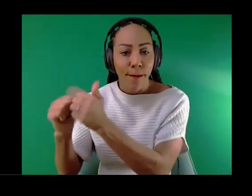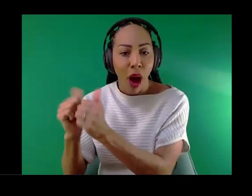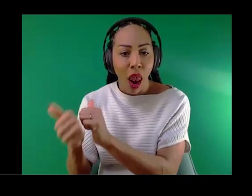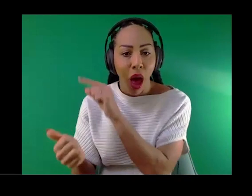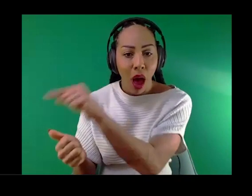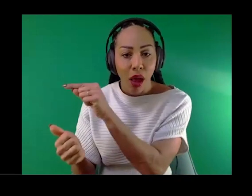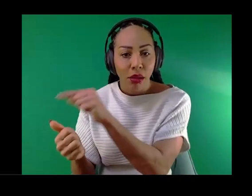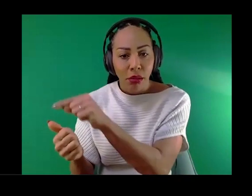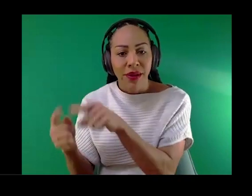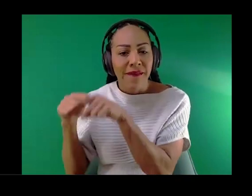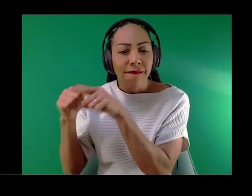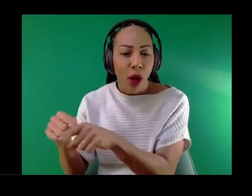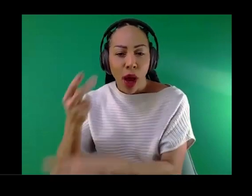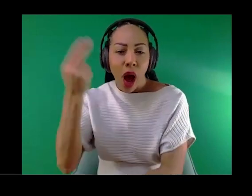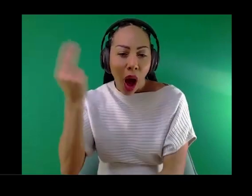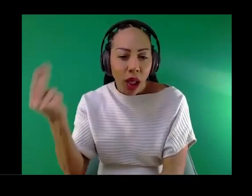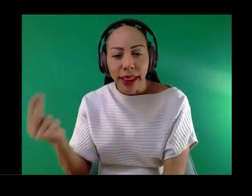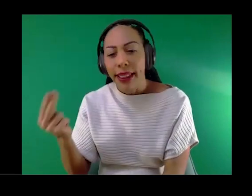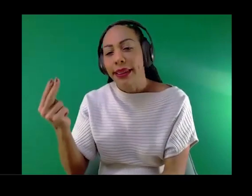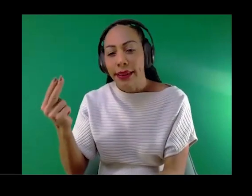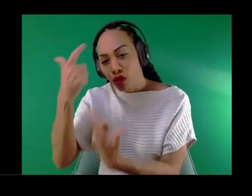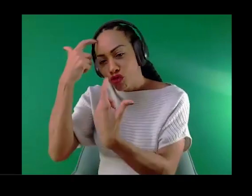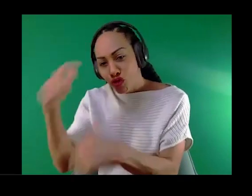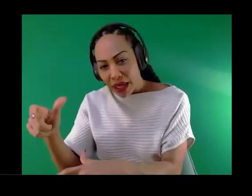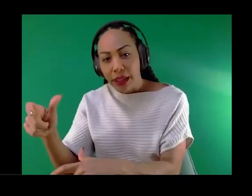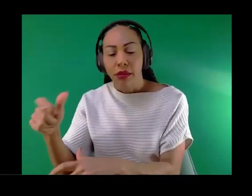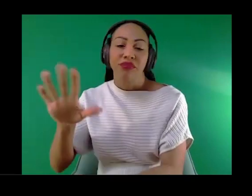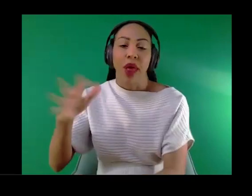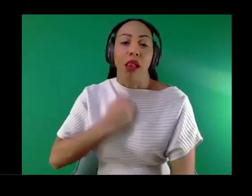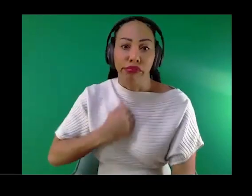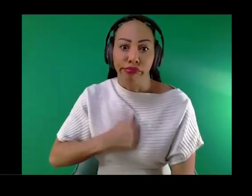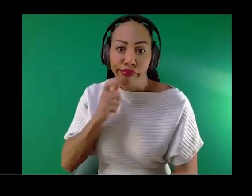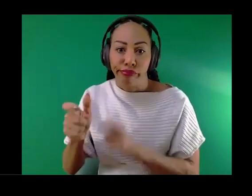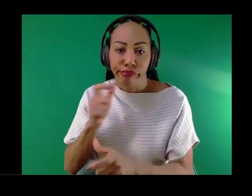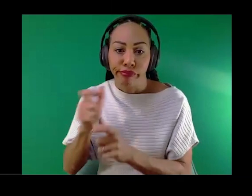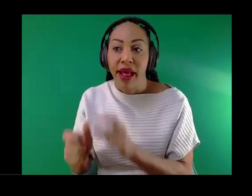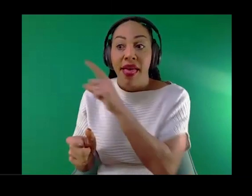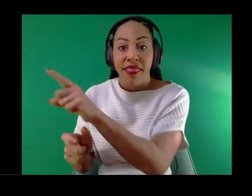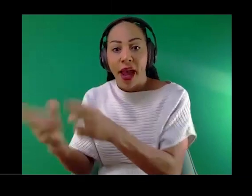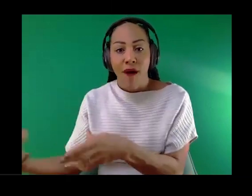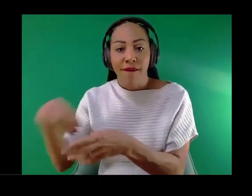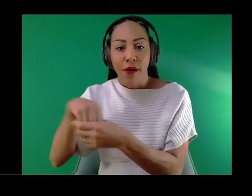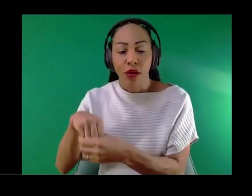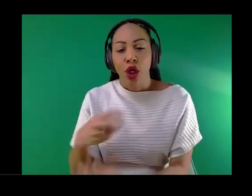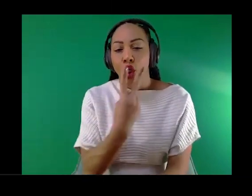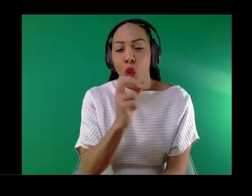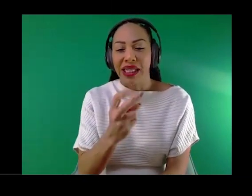artist residency program uh forgive me that are signatories of the 2022 to 2024 program